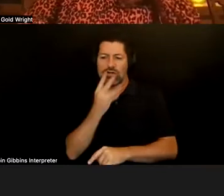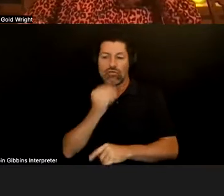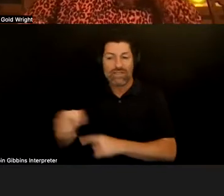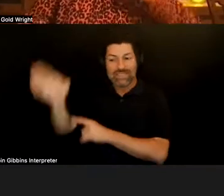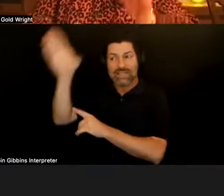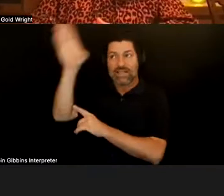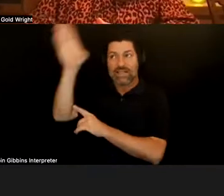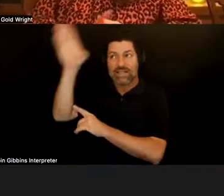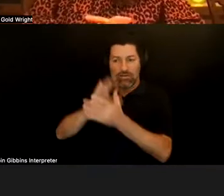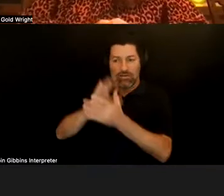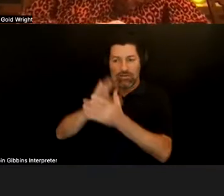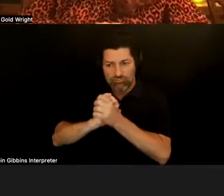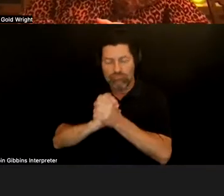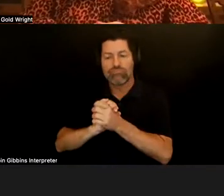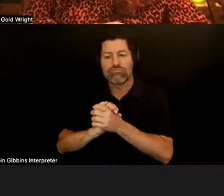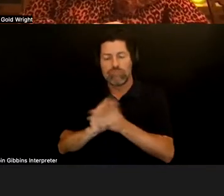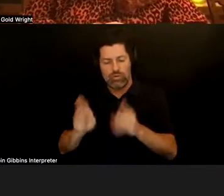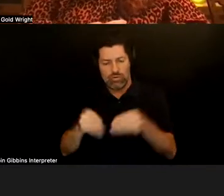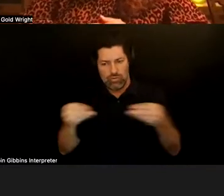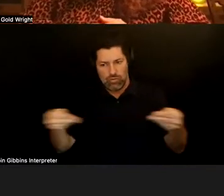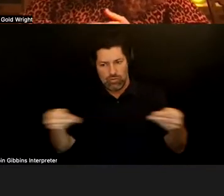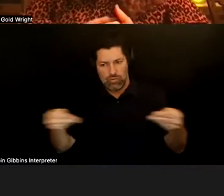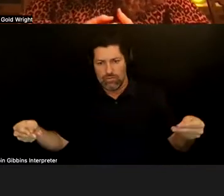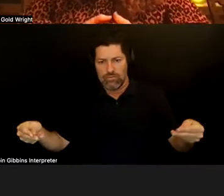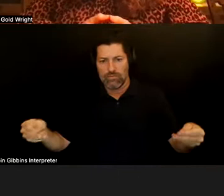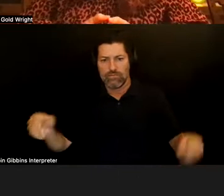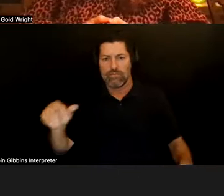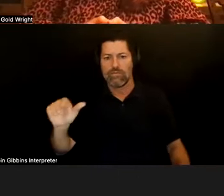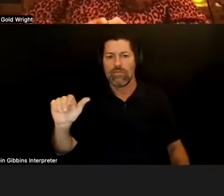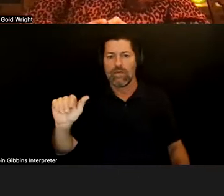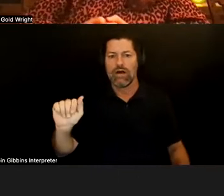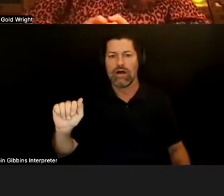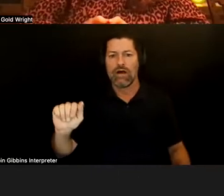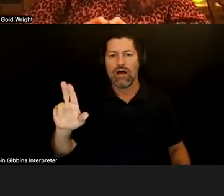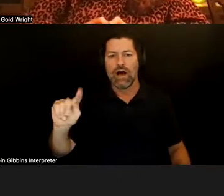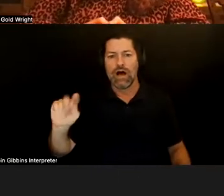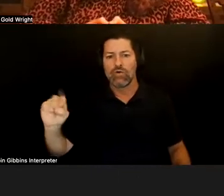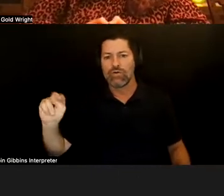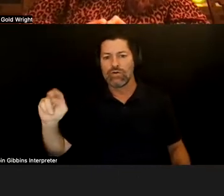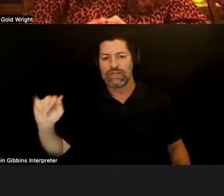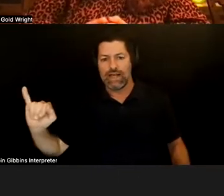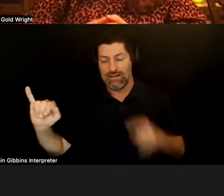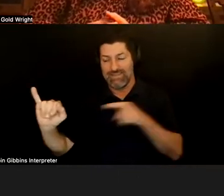and in the in the Torah is other nigh auto ni is the spoken way of